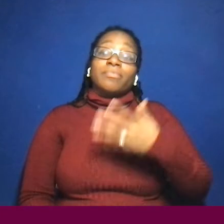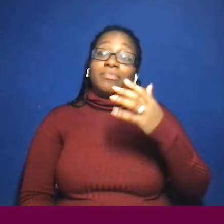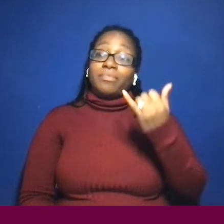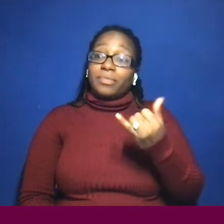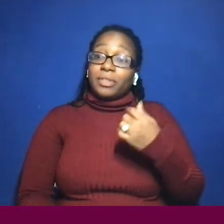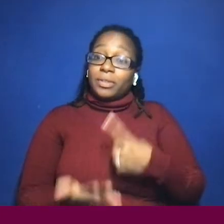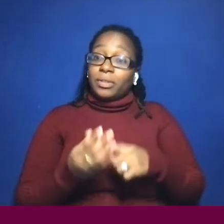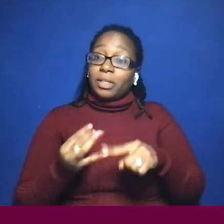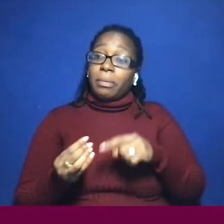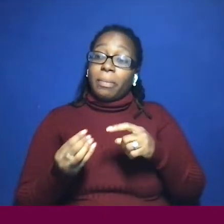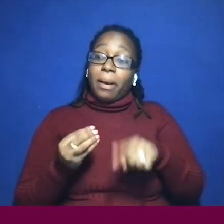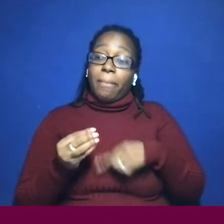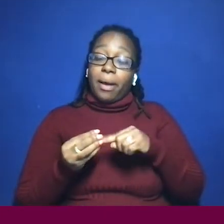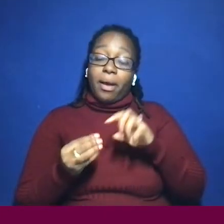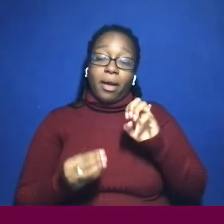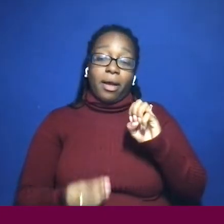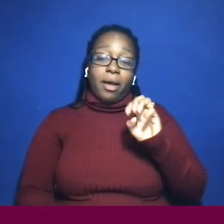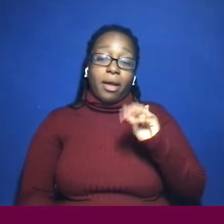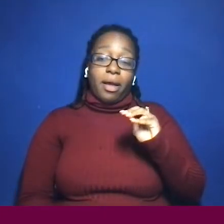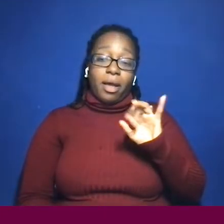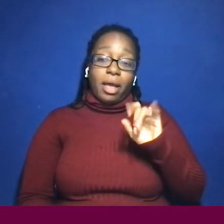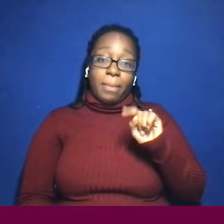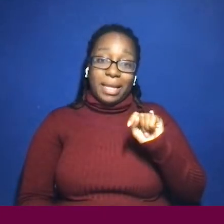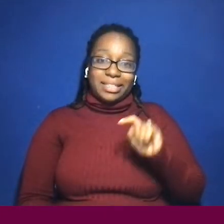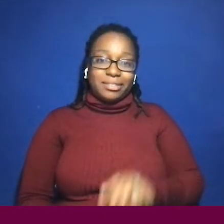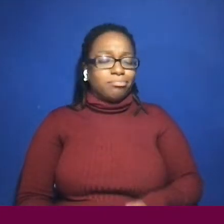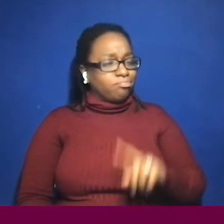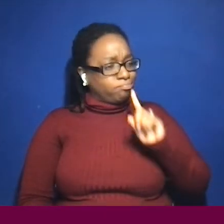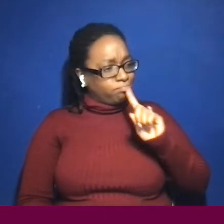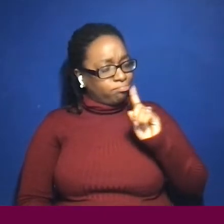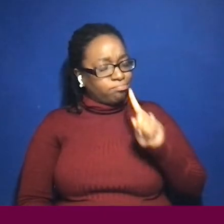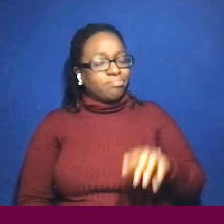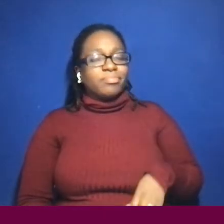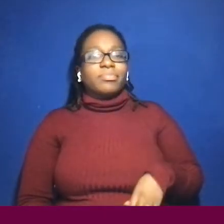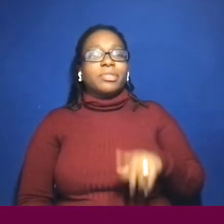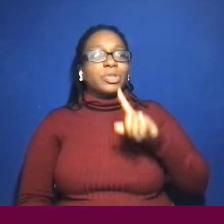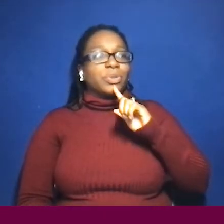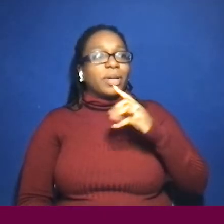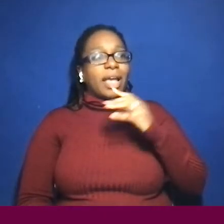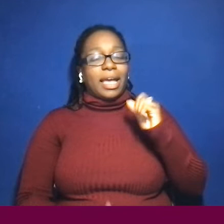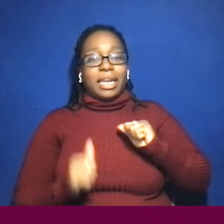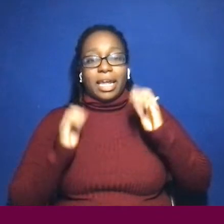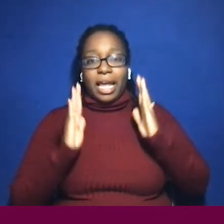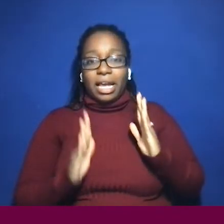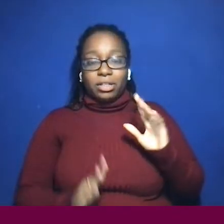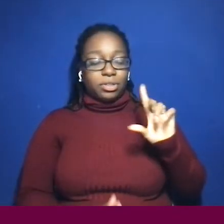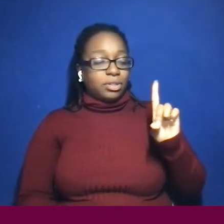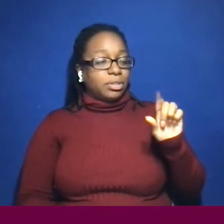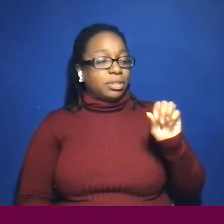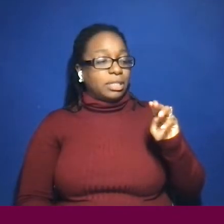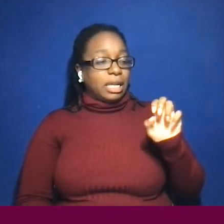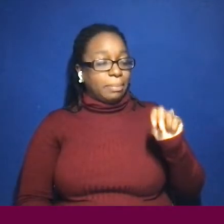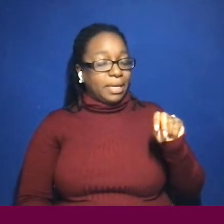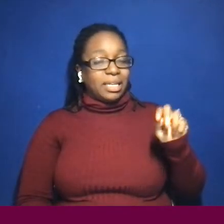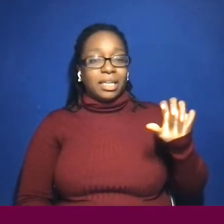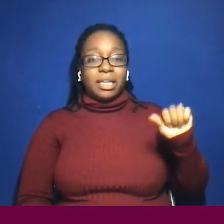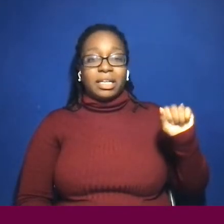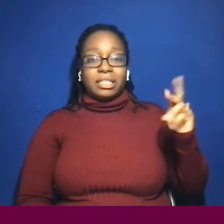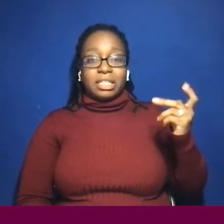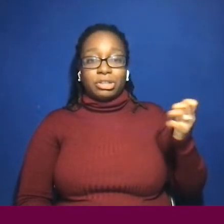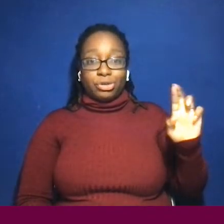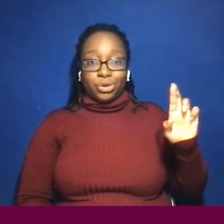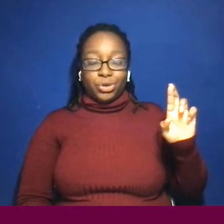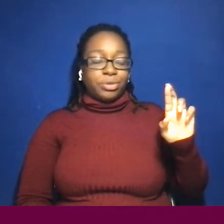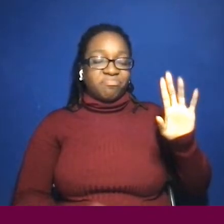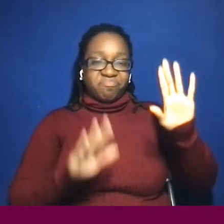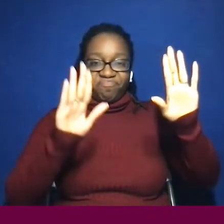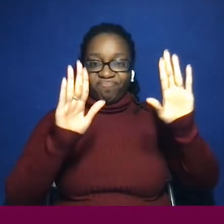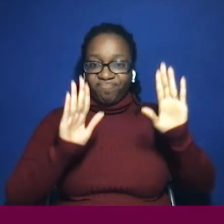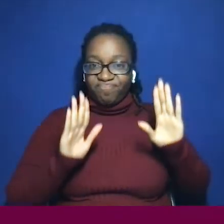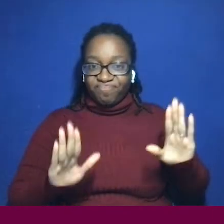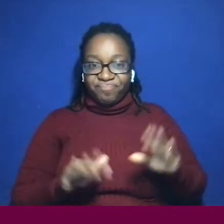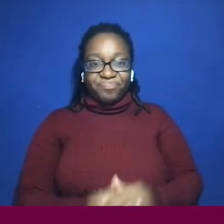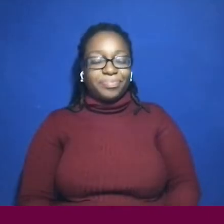Yes, I will. And the actor who played him, Damon Standifer, it was just fantastic. So Emmett